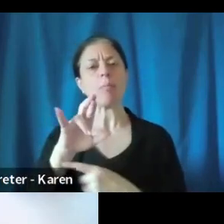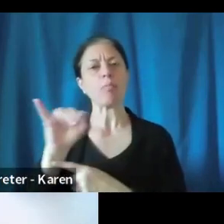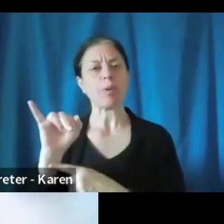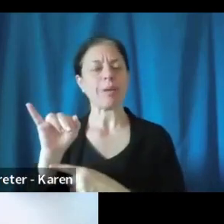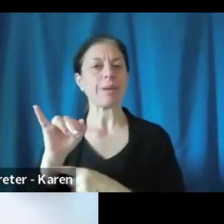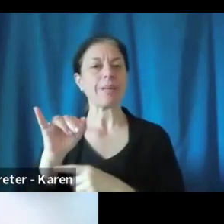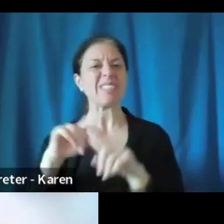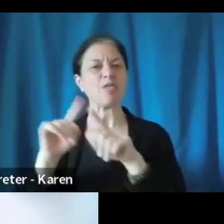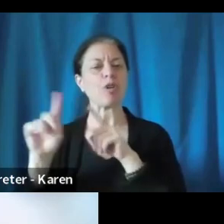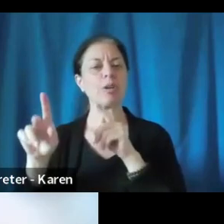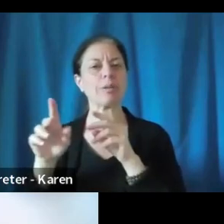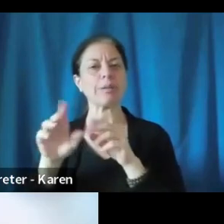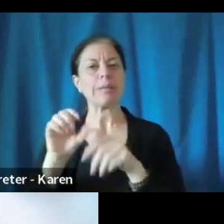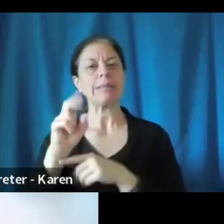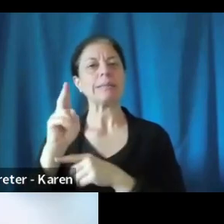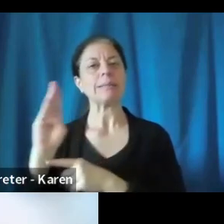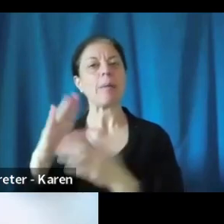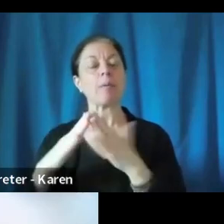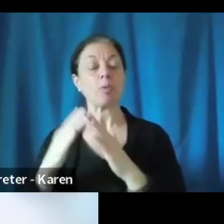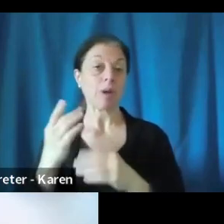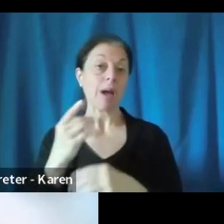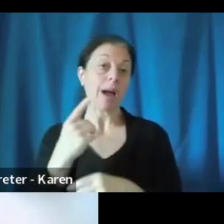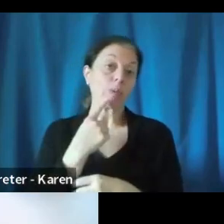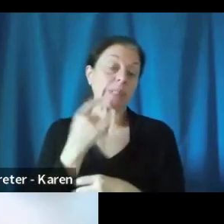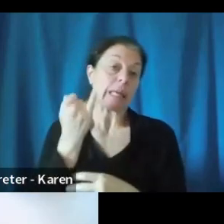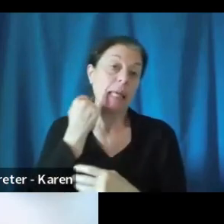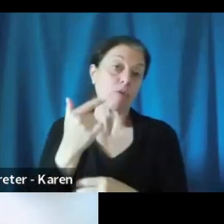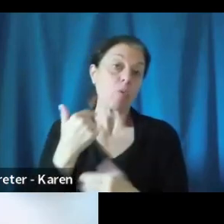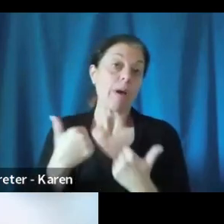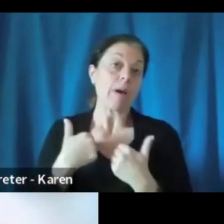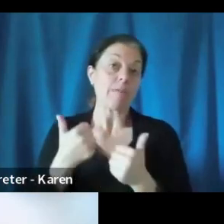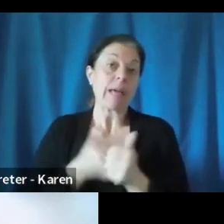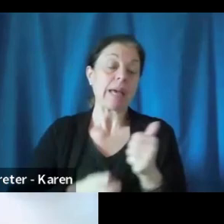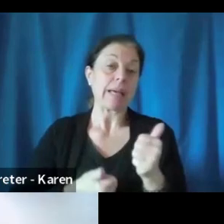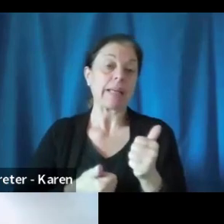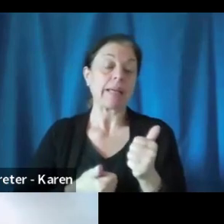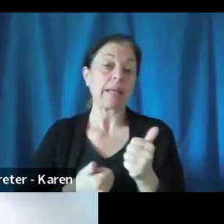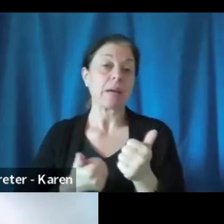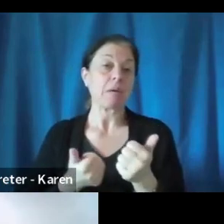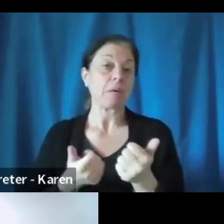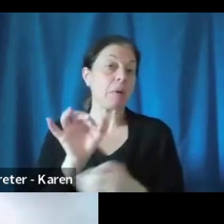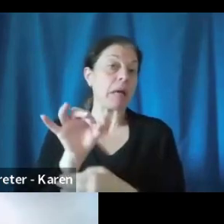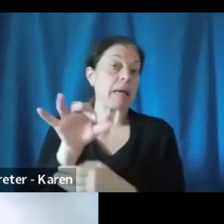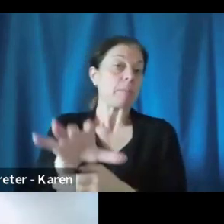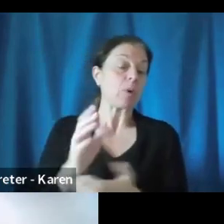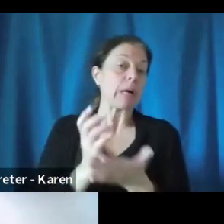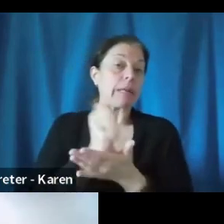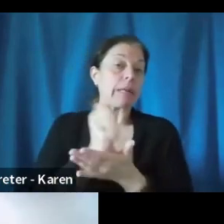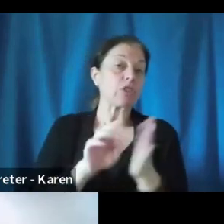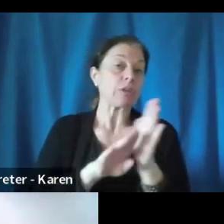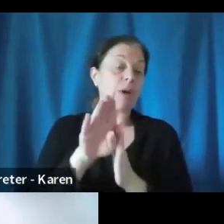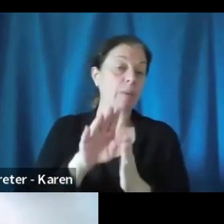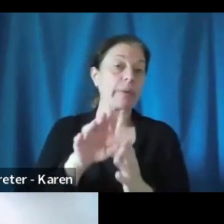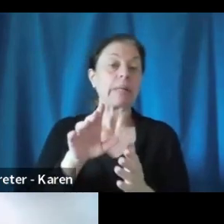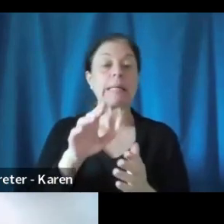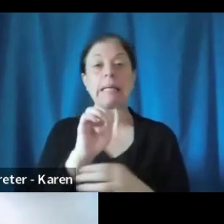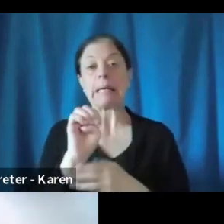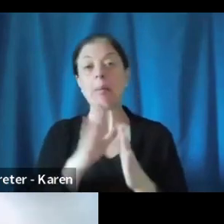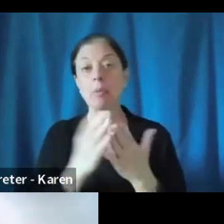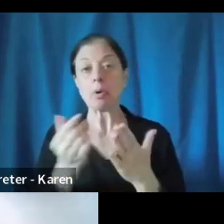different pockets of communities. Because it's not a monolith. And so I would say if you have any -- if you have